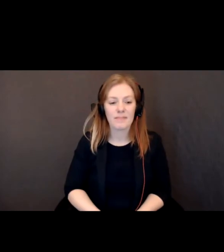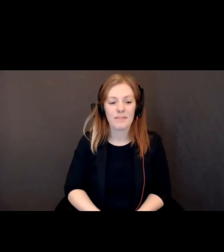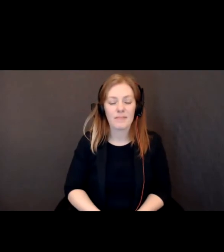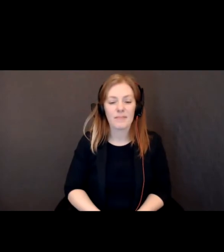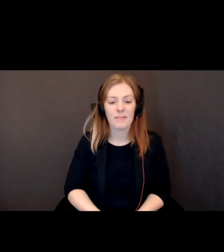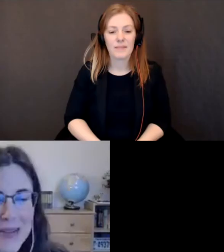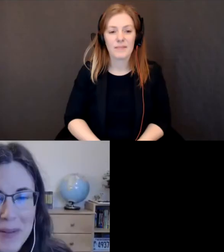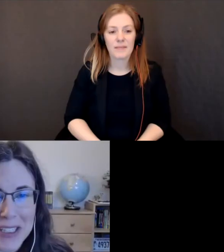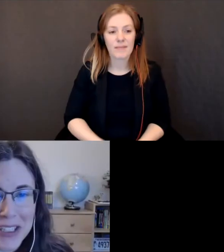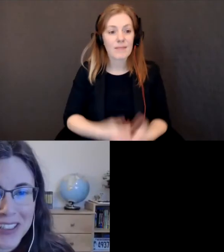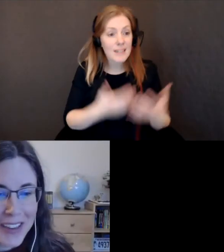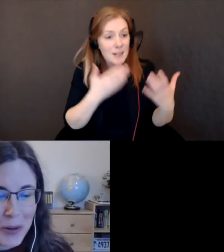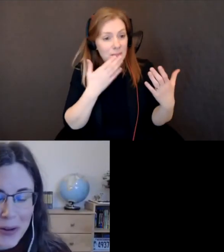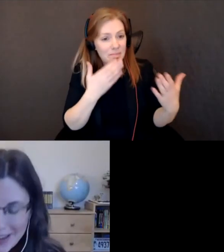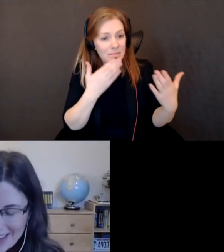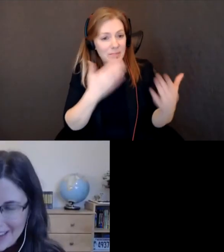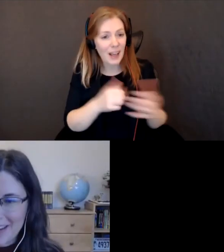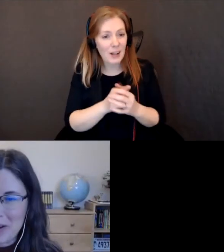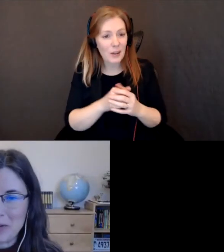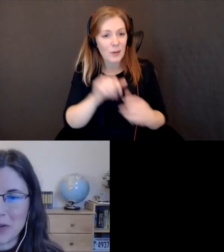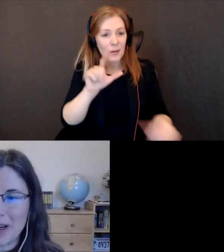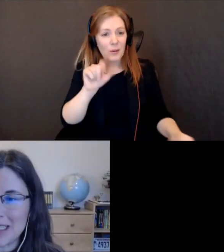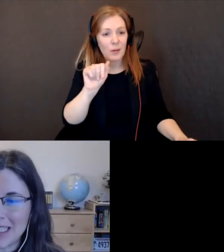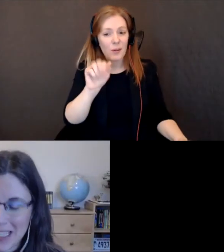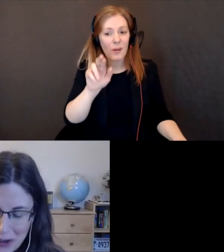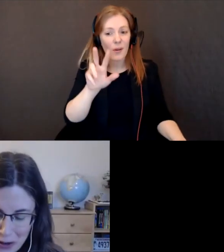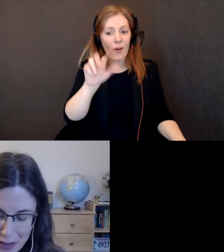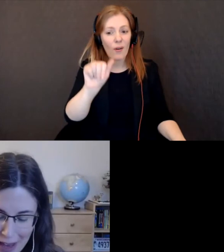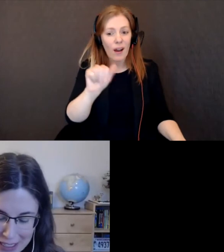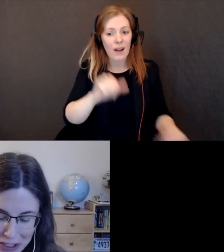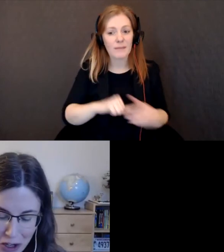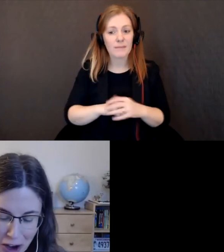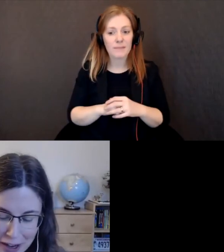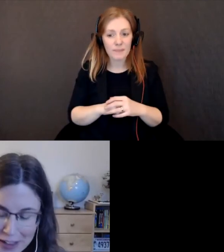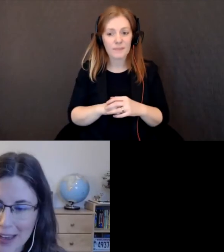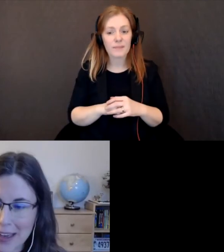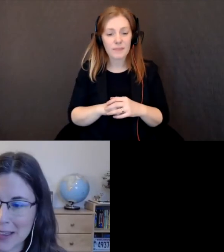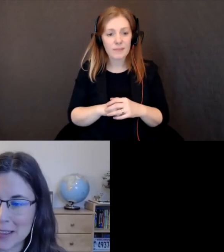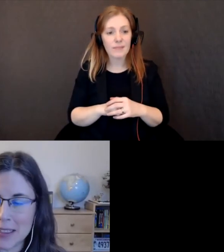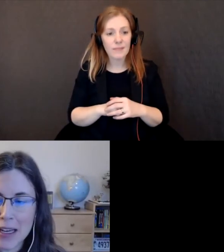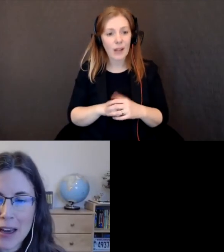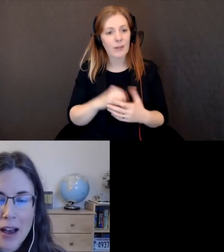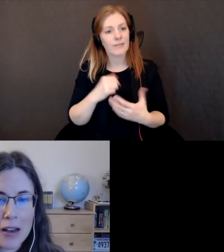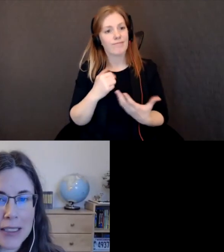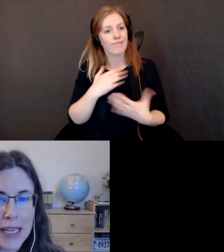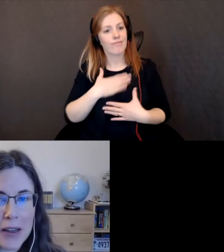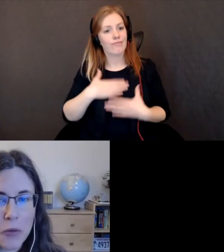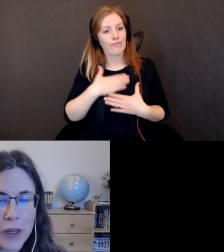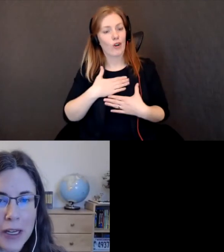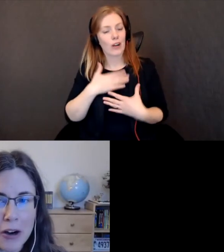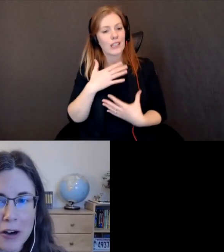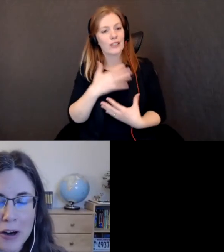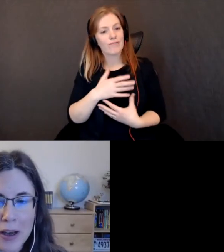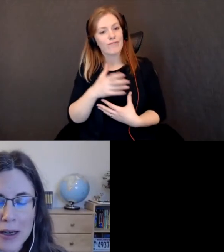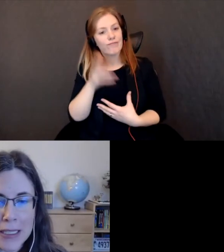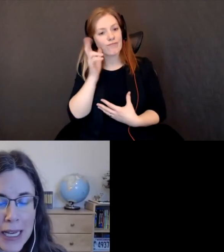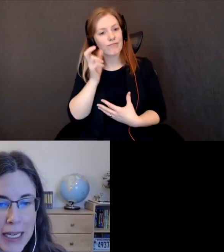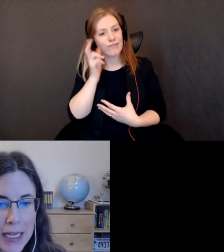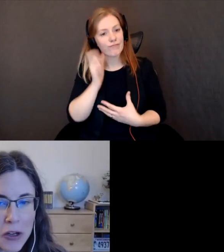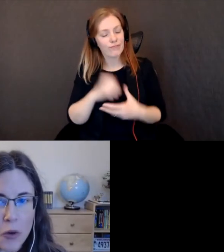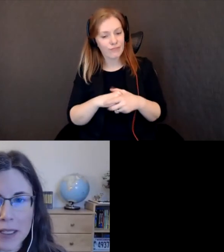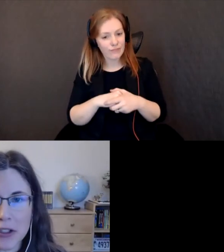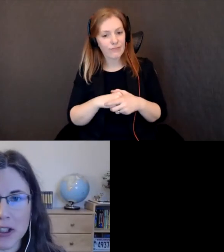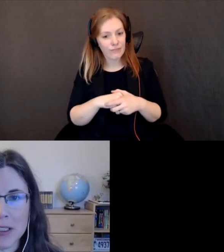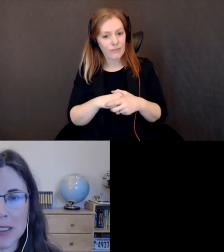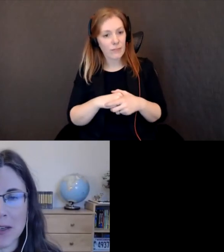Thanks very much Laura it was great to hear that talk and I'll say that we are uh taking questions